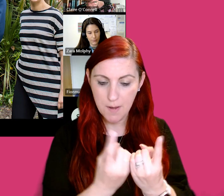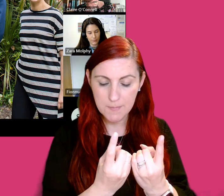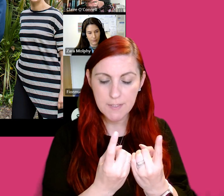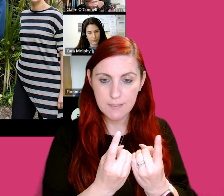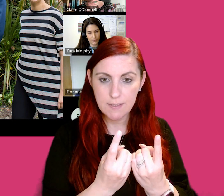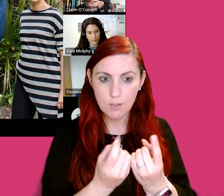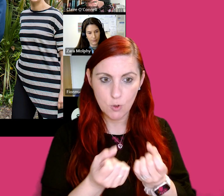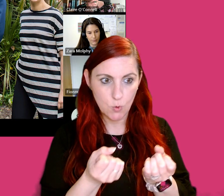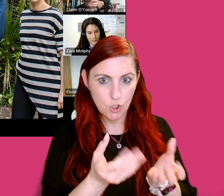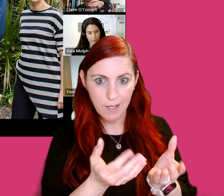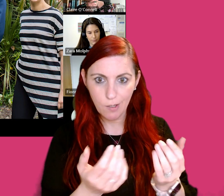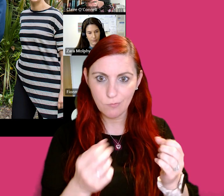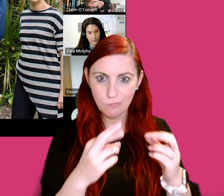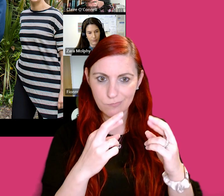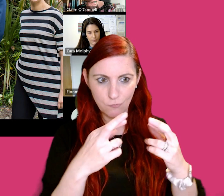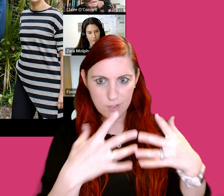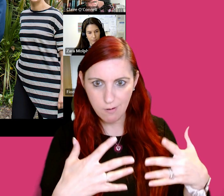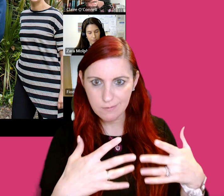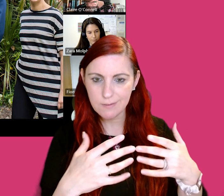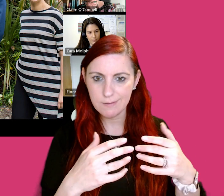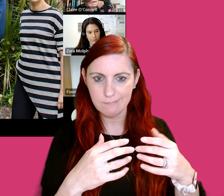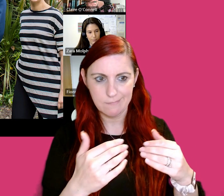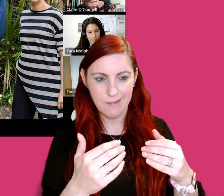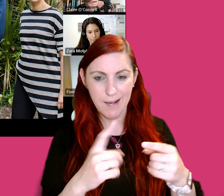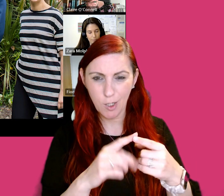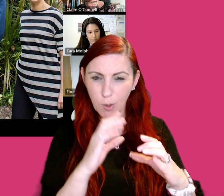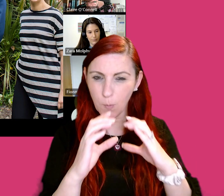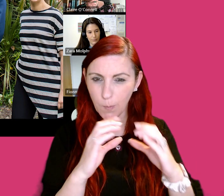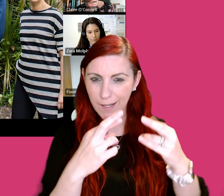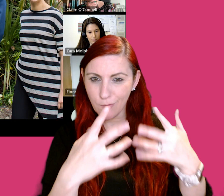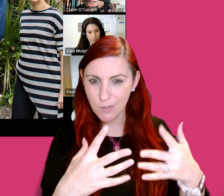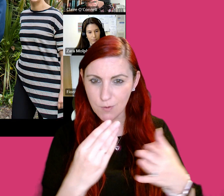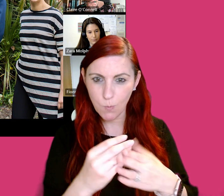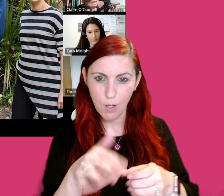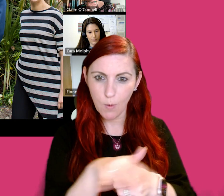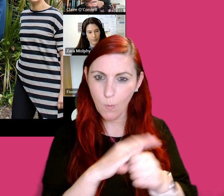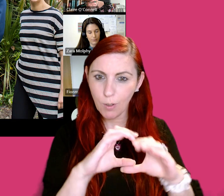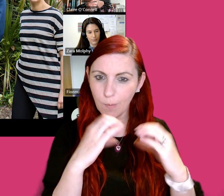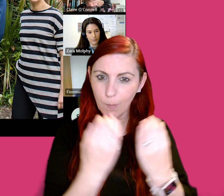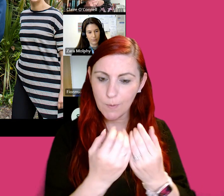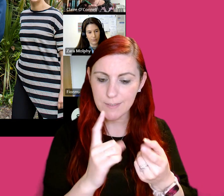findings and to uh communicate these findings with the local community and with the general